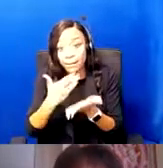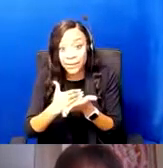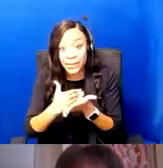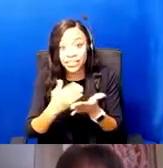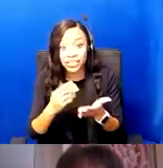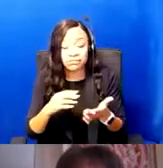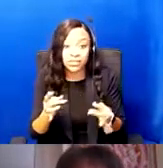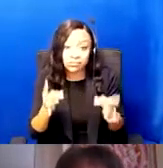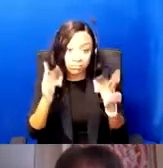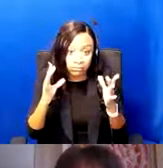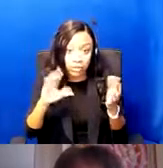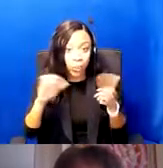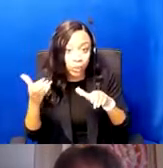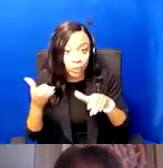and also we still may be dealing with